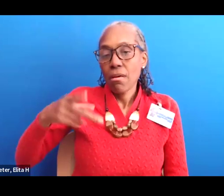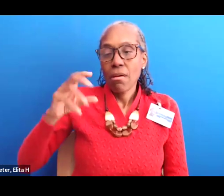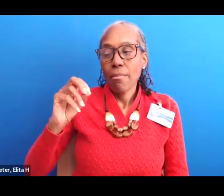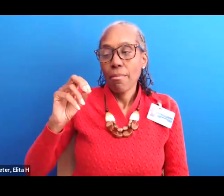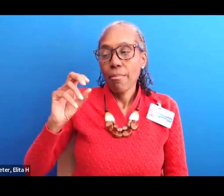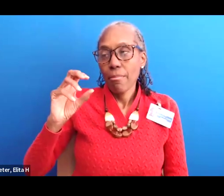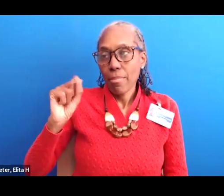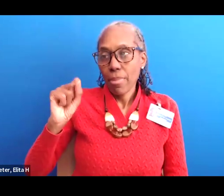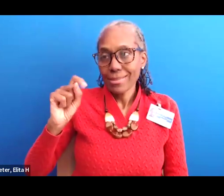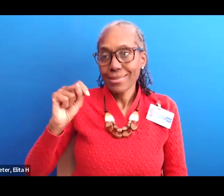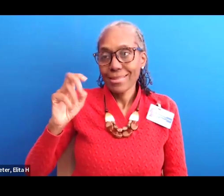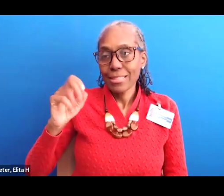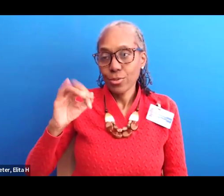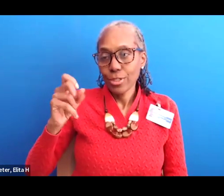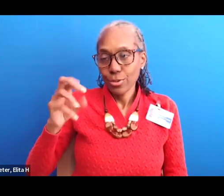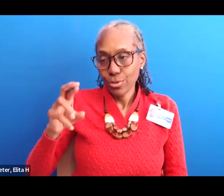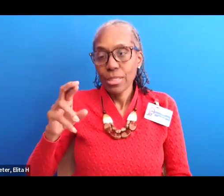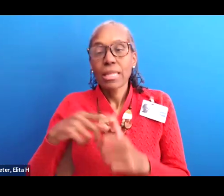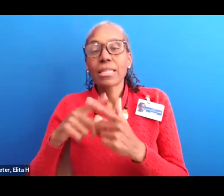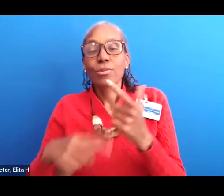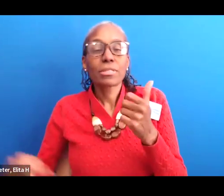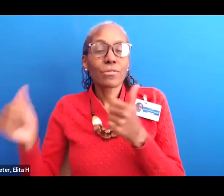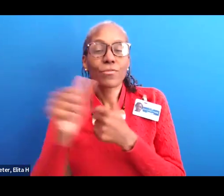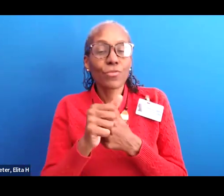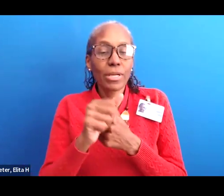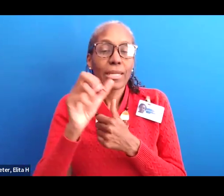There's also anterior, which is in the front of the cord.